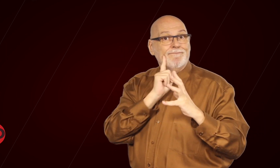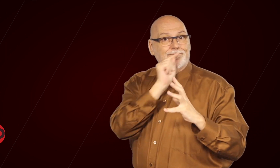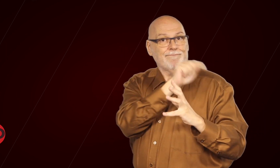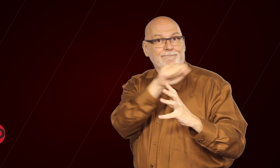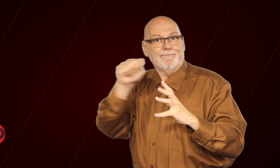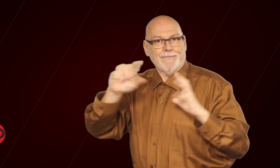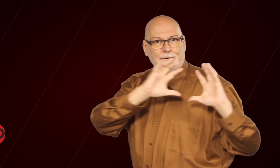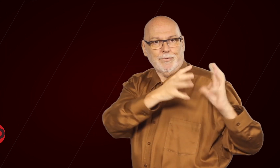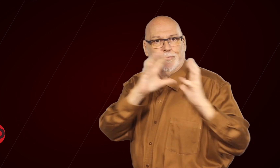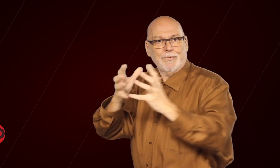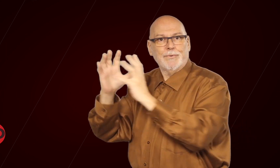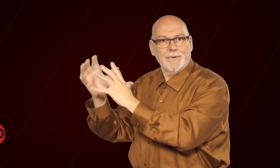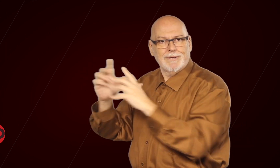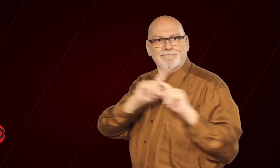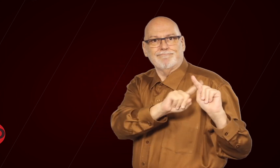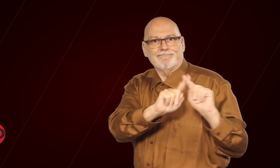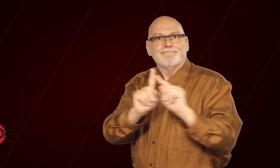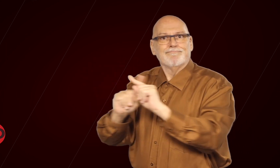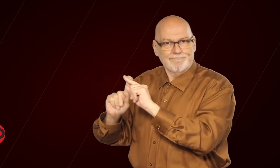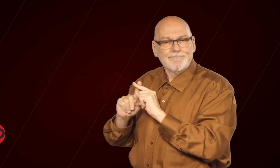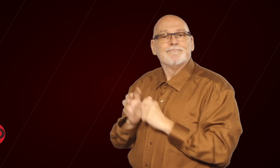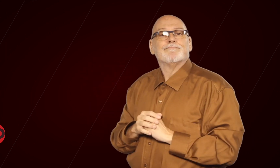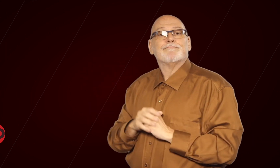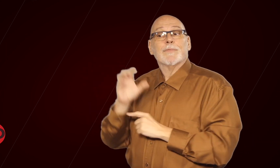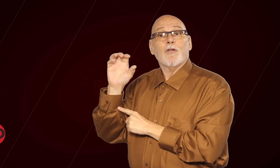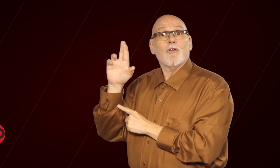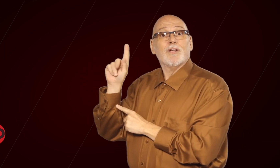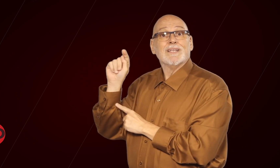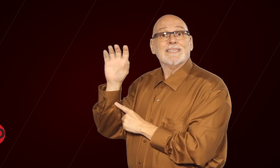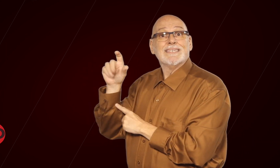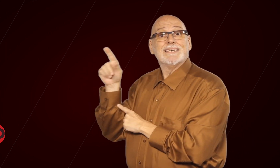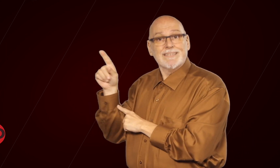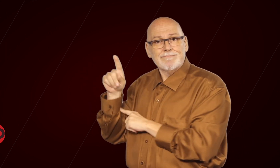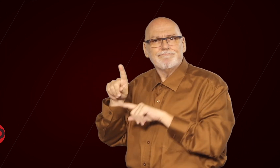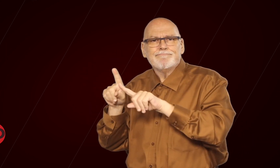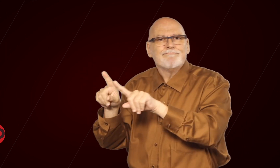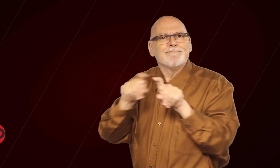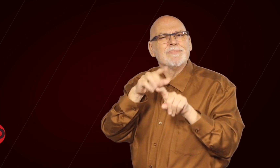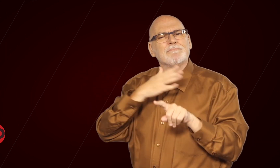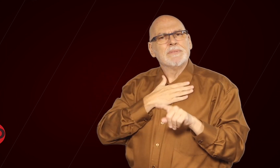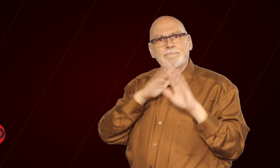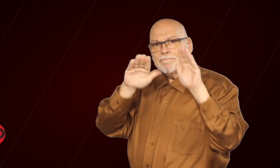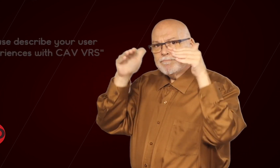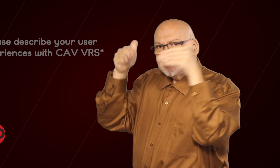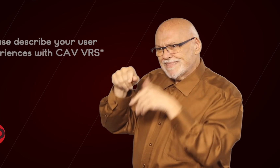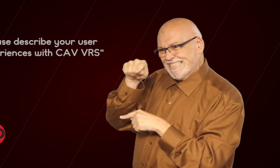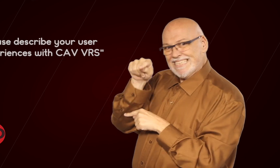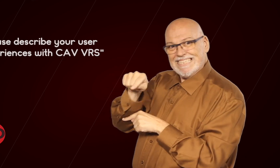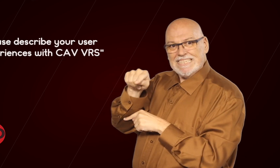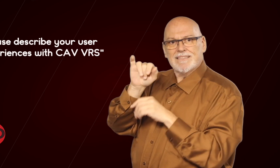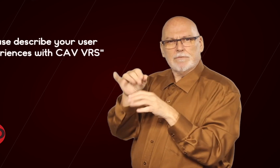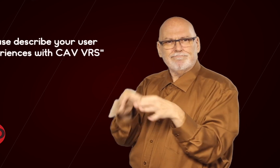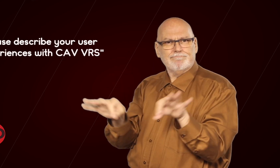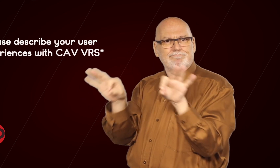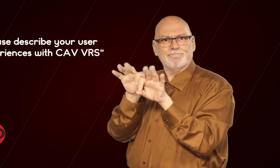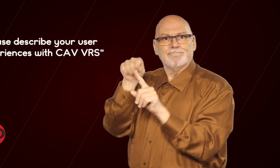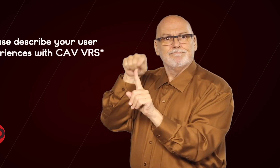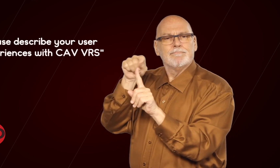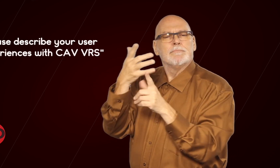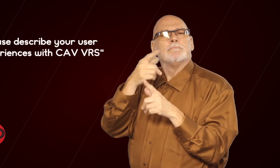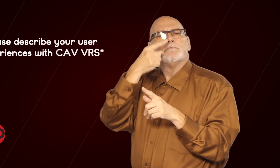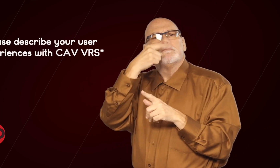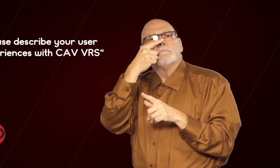Deaf groups, CRTC asked them to focus on the question: